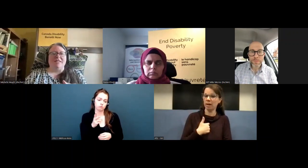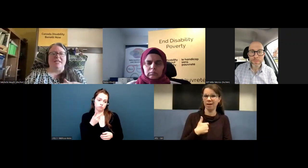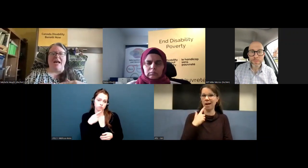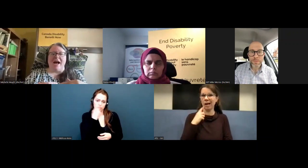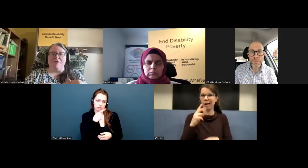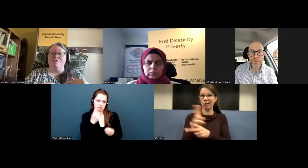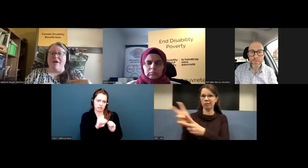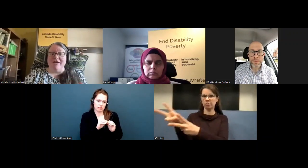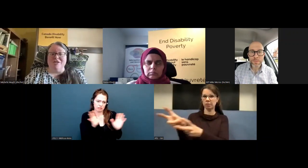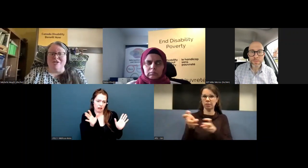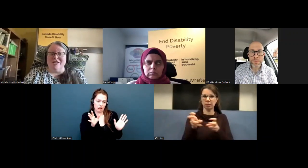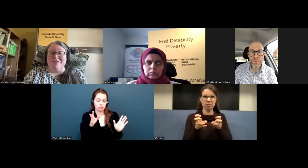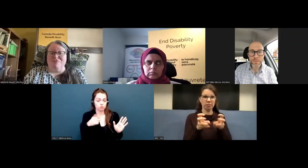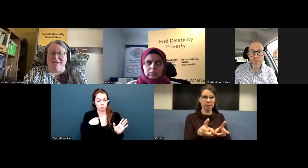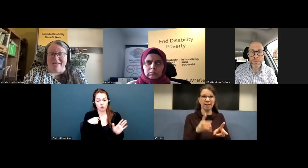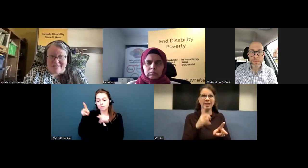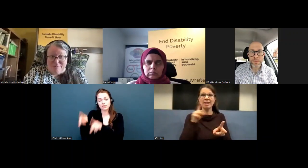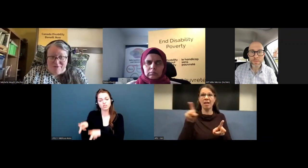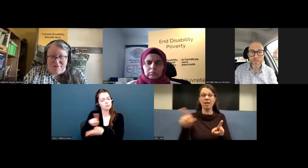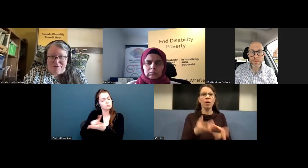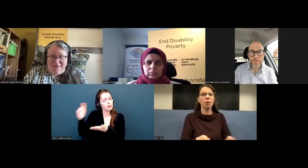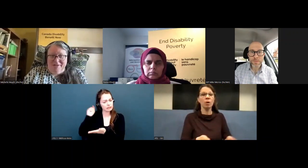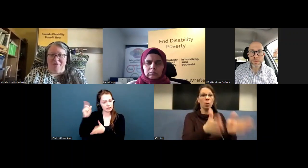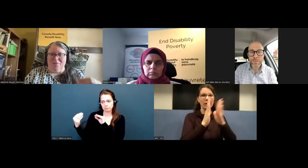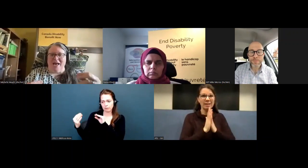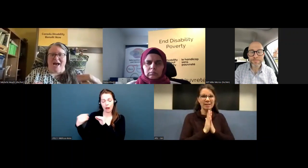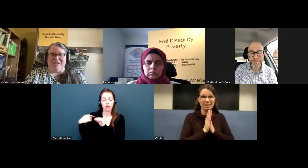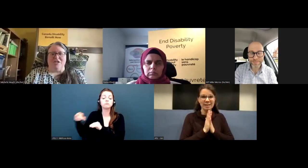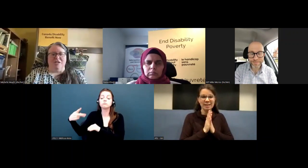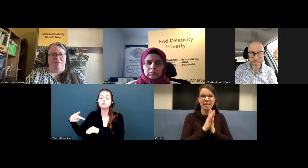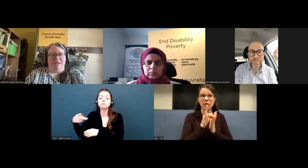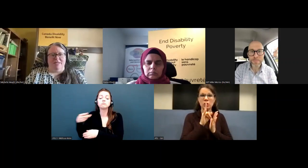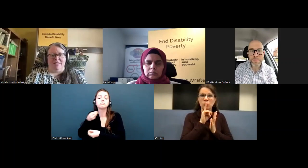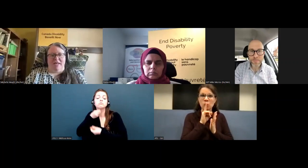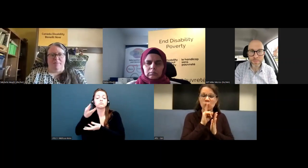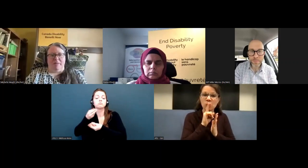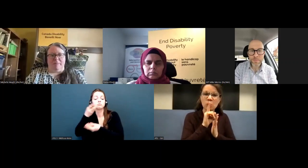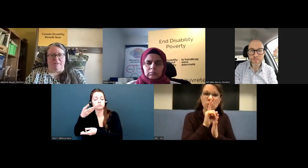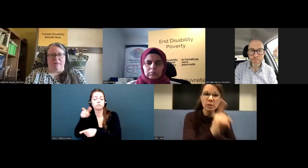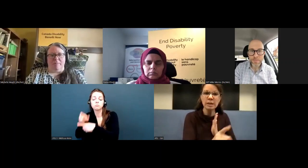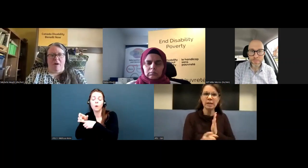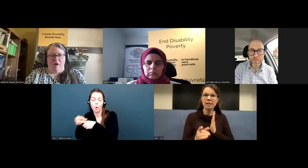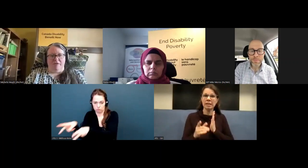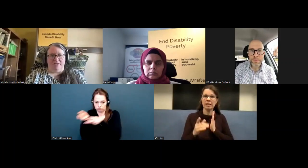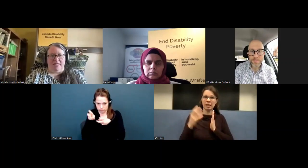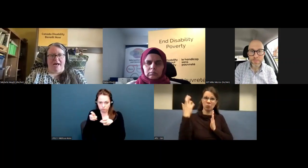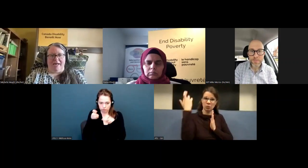IS OUTRAGEOUSLY REASONABLE THAT WE RAISE DISABLED PEOPLE TO THE POVERTY LINE.